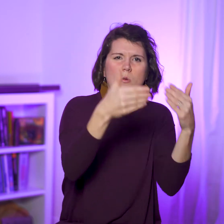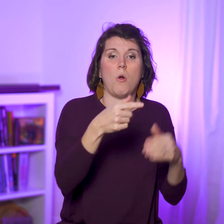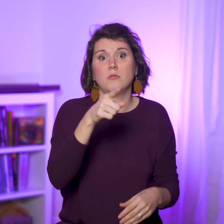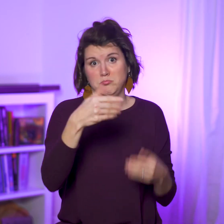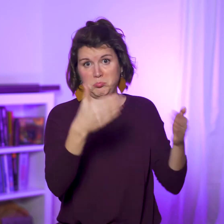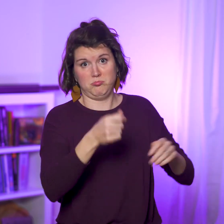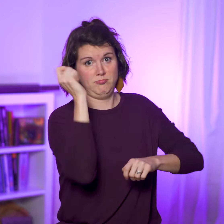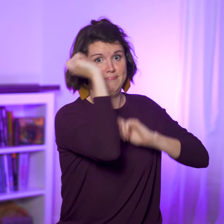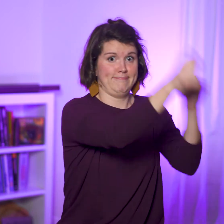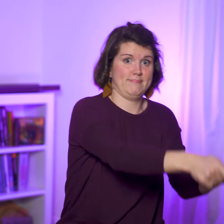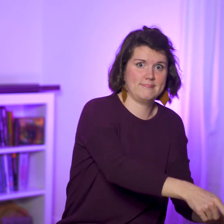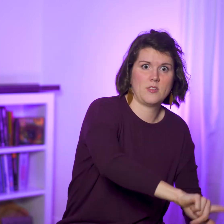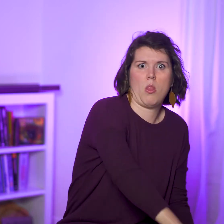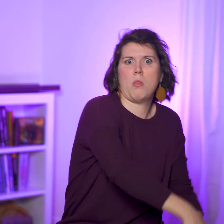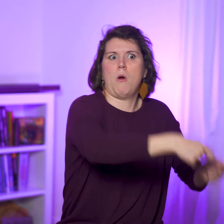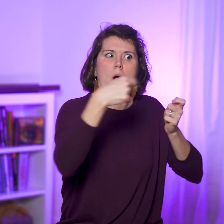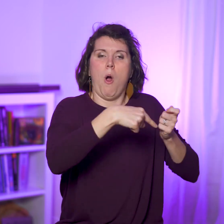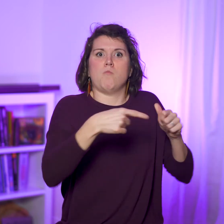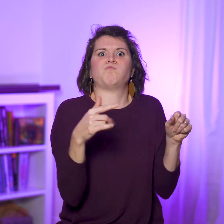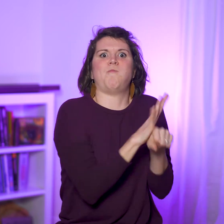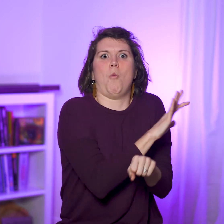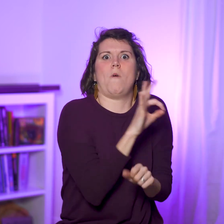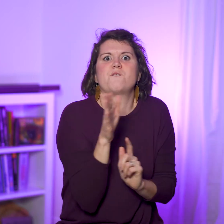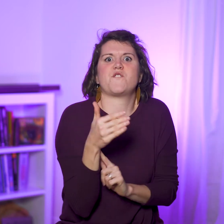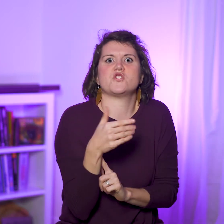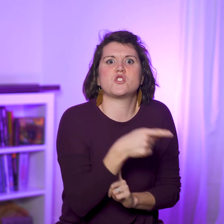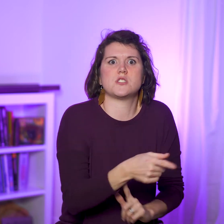They do, and their nets are nearly bursting with fish.